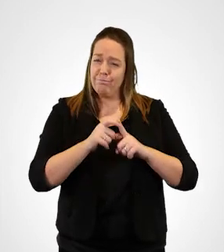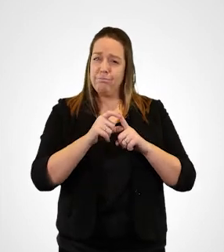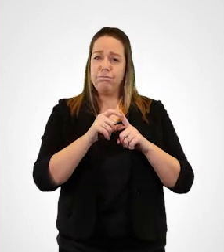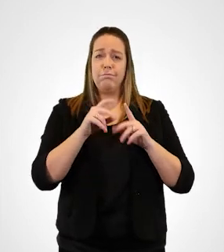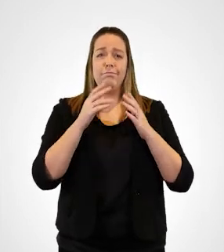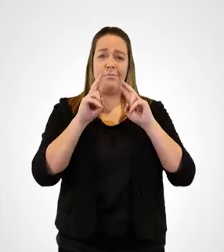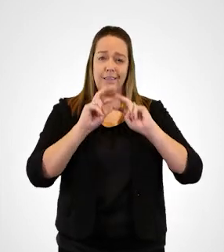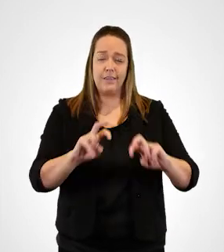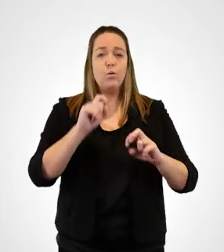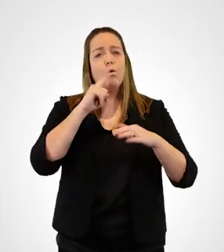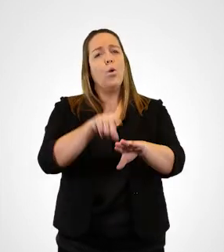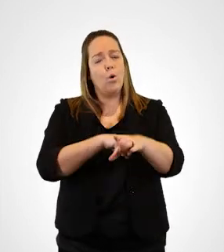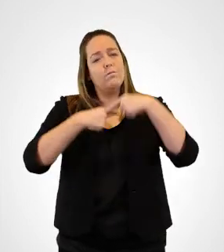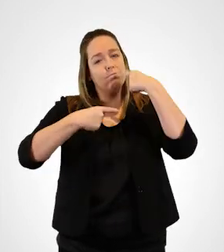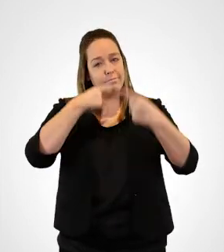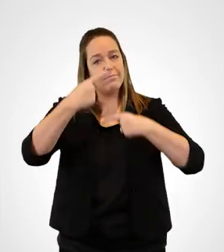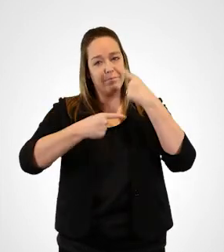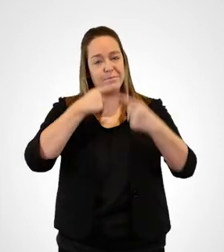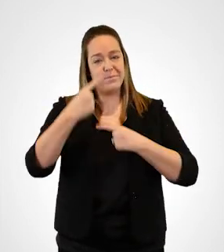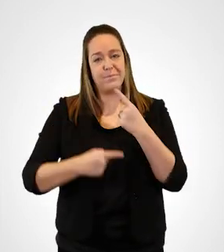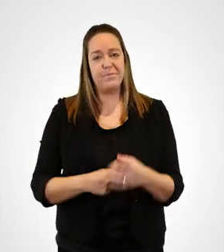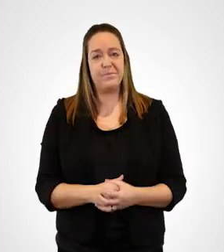so I'm going to take you through it quite slowly.